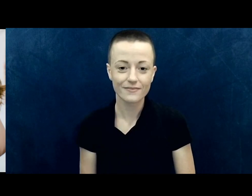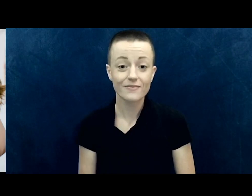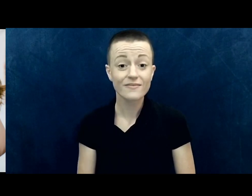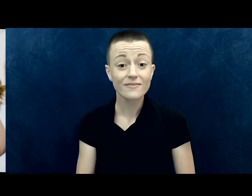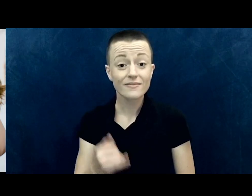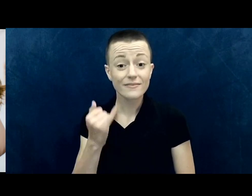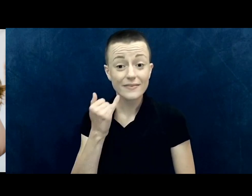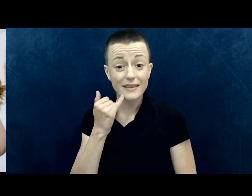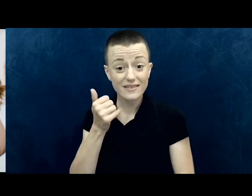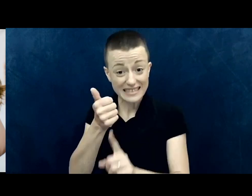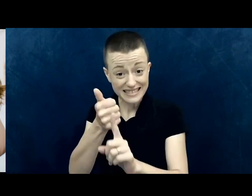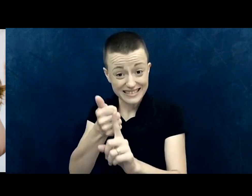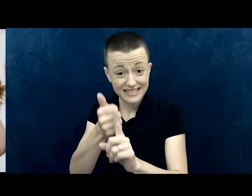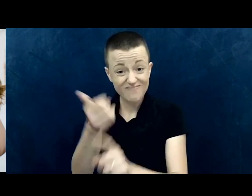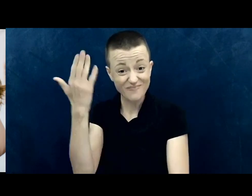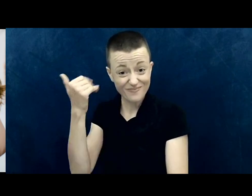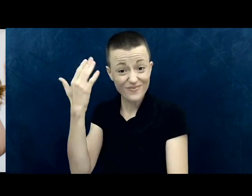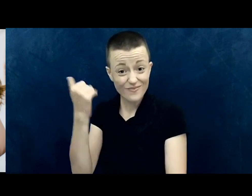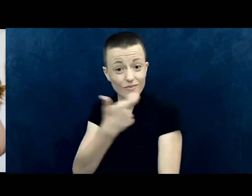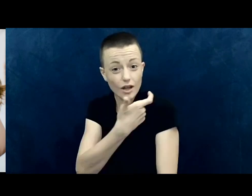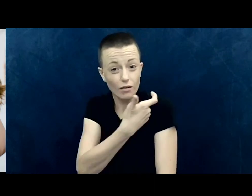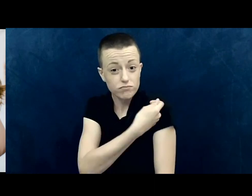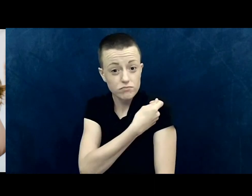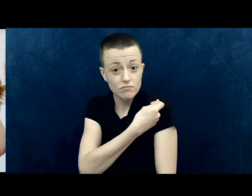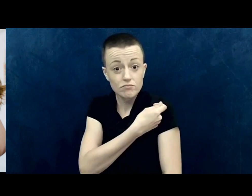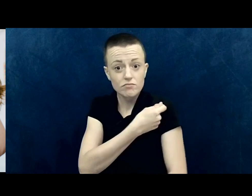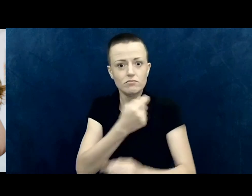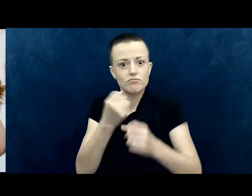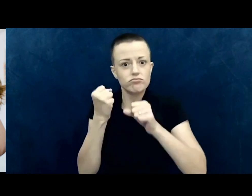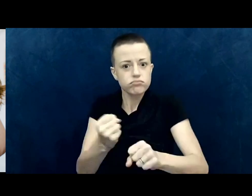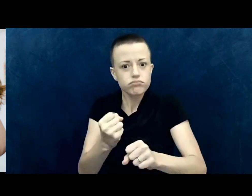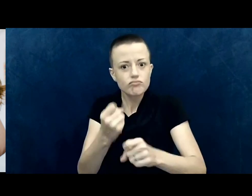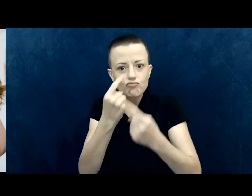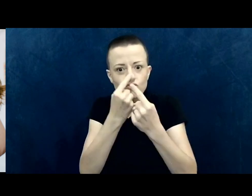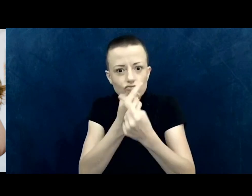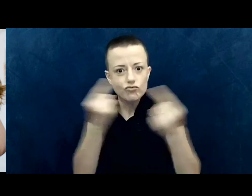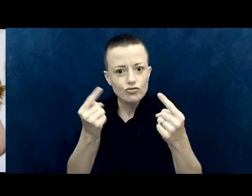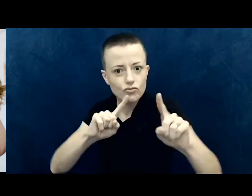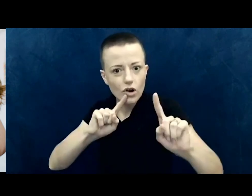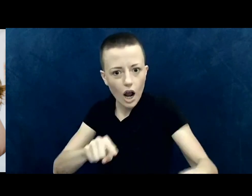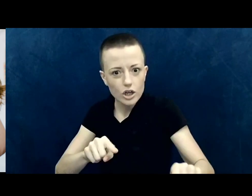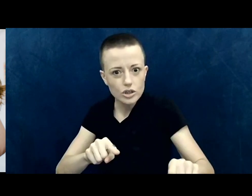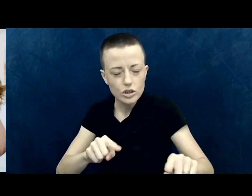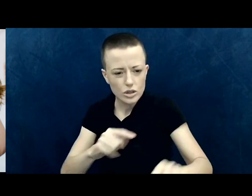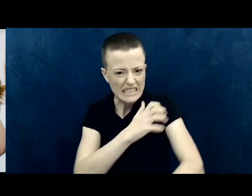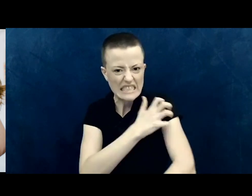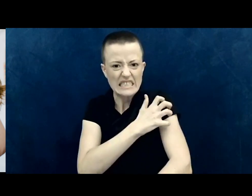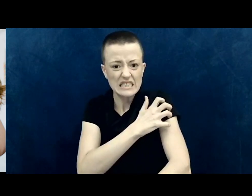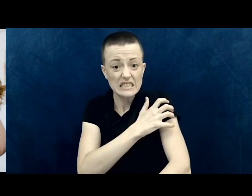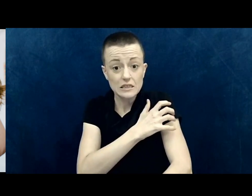If you have a history of anaphylaxis or a severe allergic reaction and you’re unsure if the vaccine is safe for you,